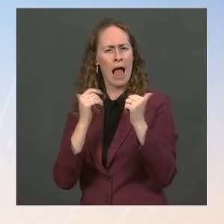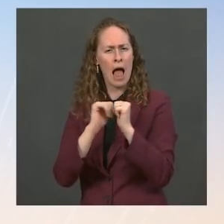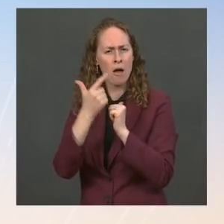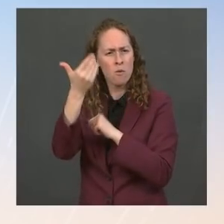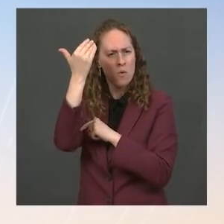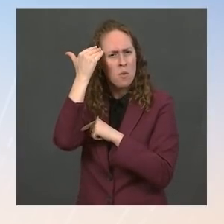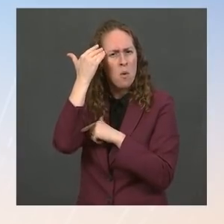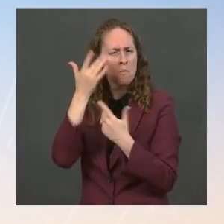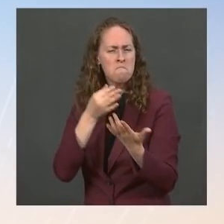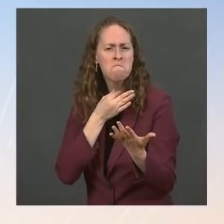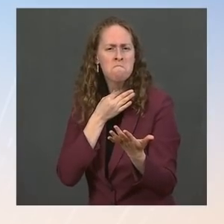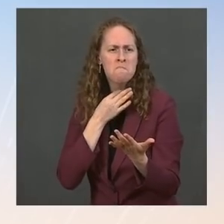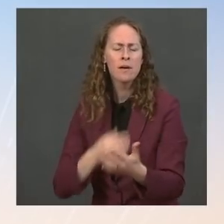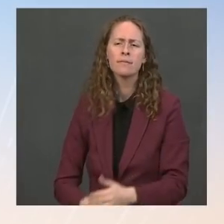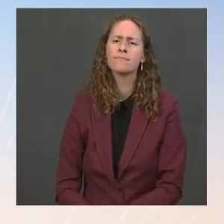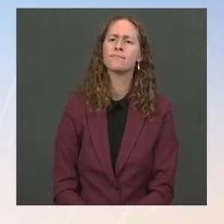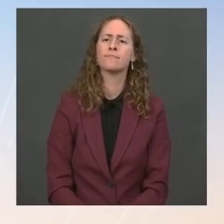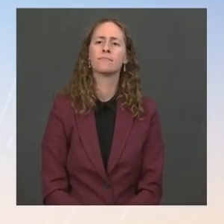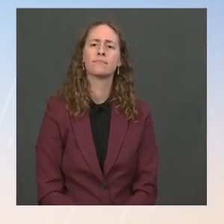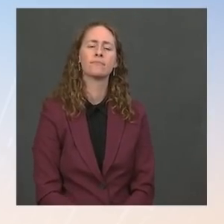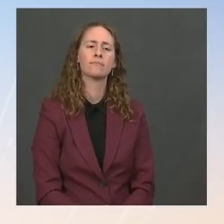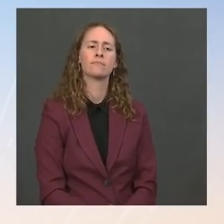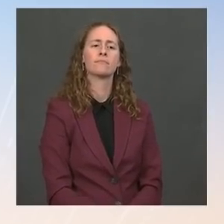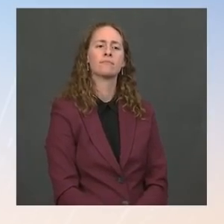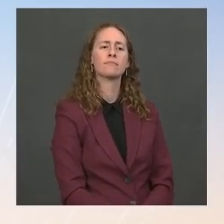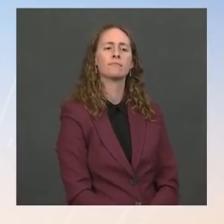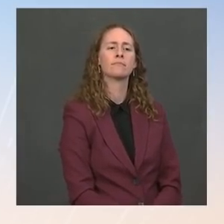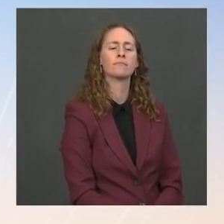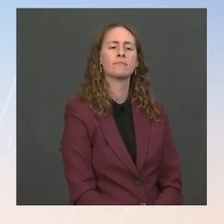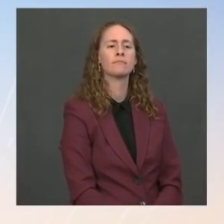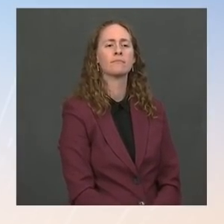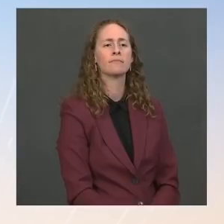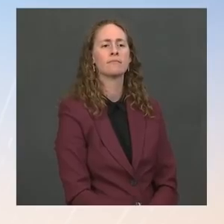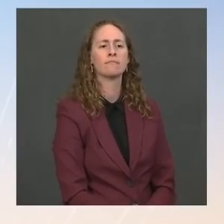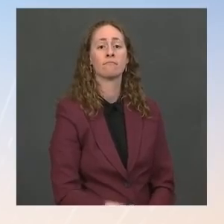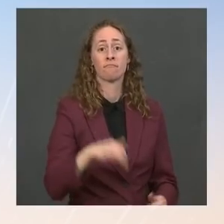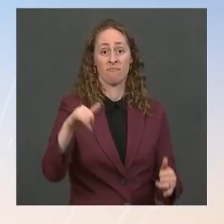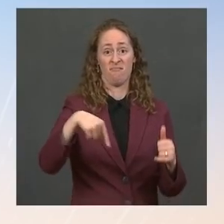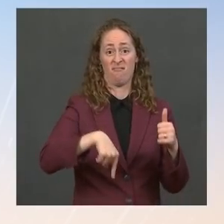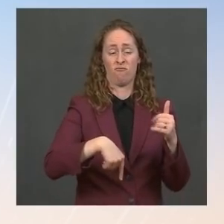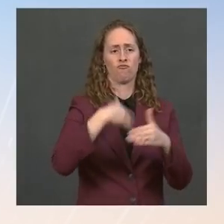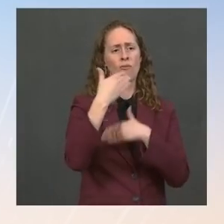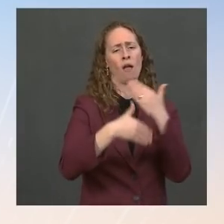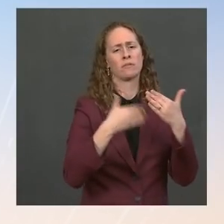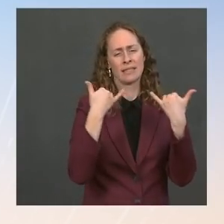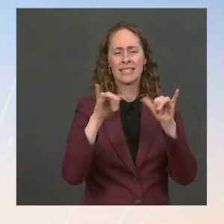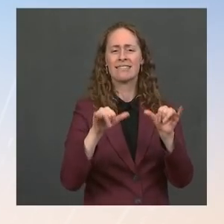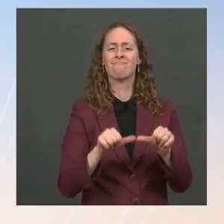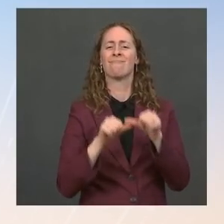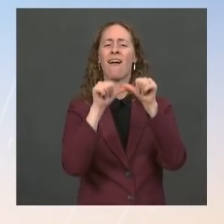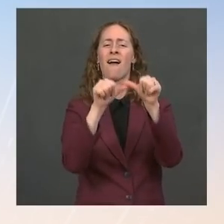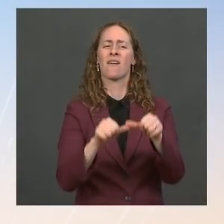Ms Psaki: Yeah. So this -- this was a process -- this was an ongoing process, as you all know, that we discussed pretty extensively here.